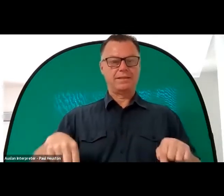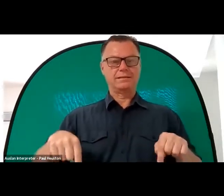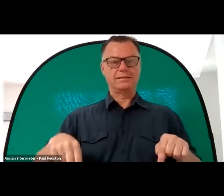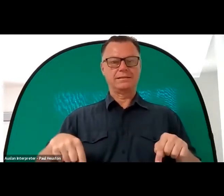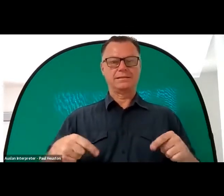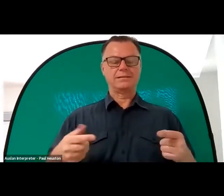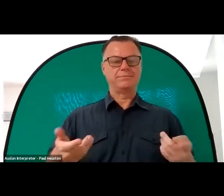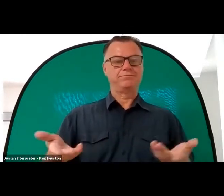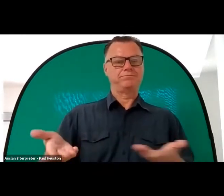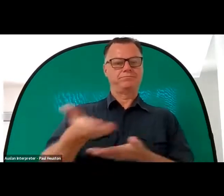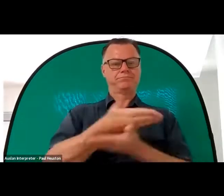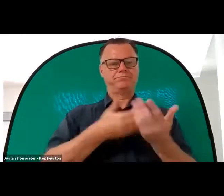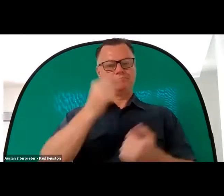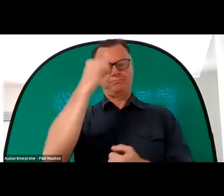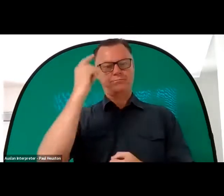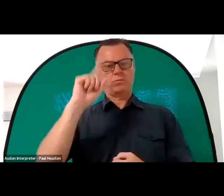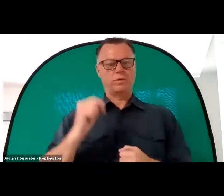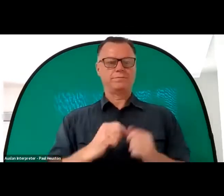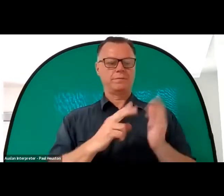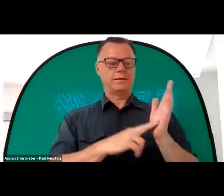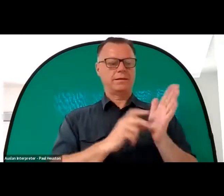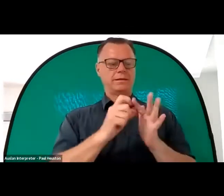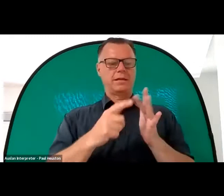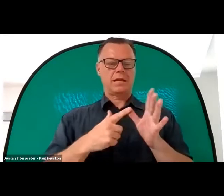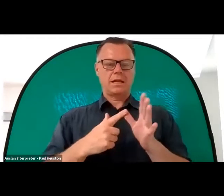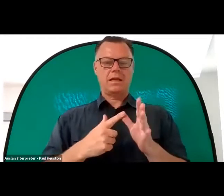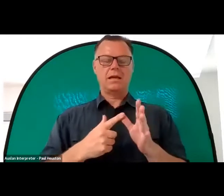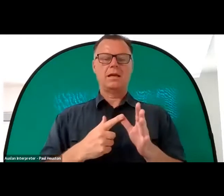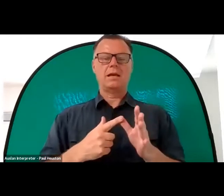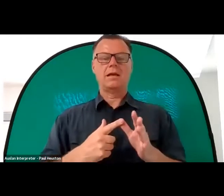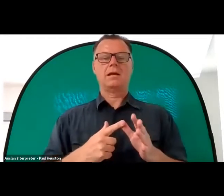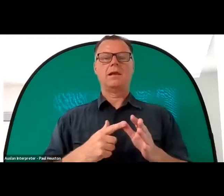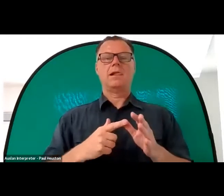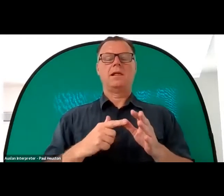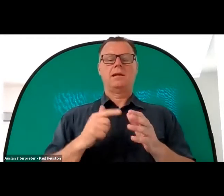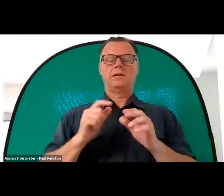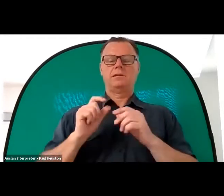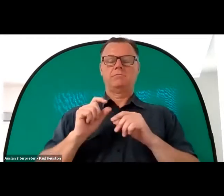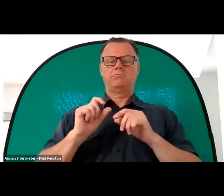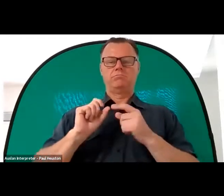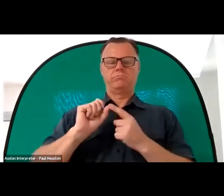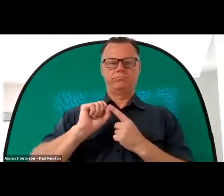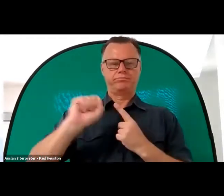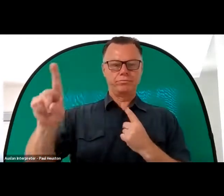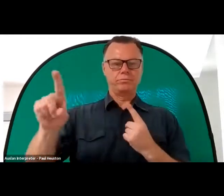that I can see in the . In terms of the